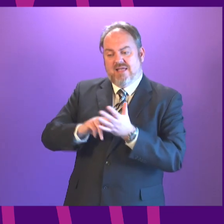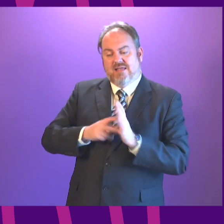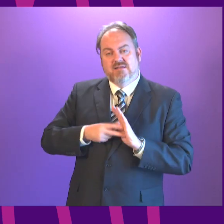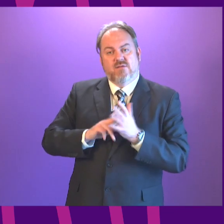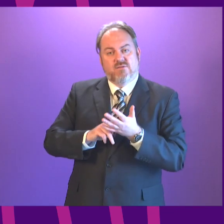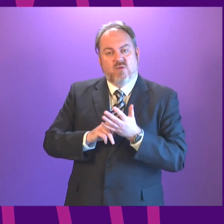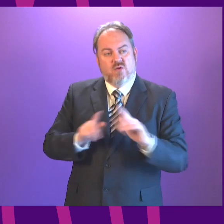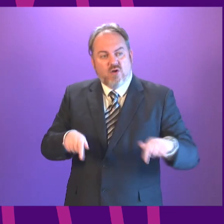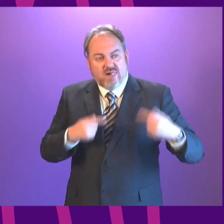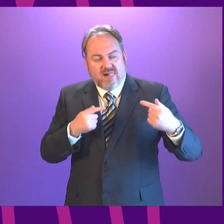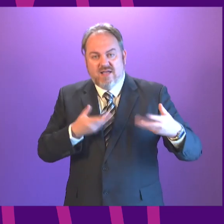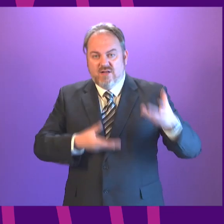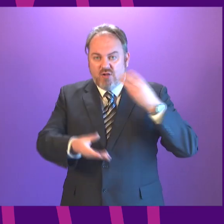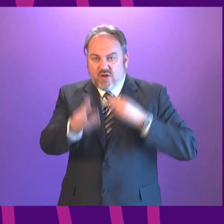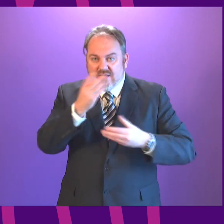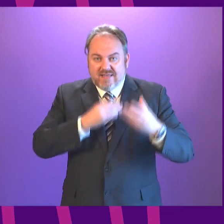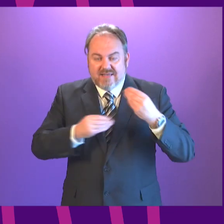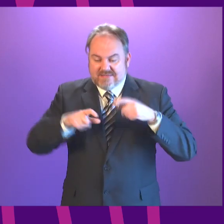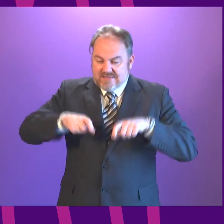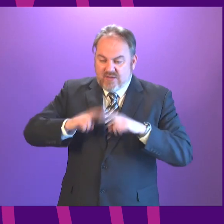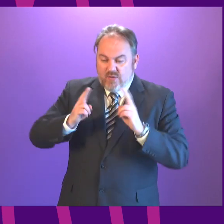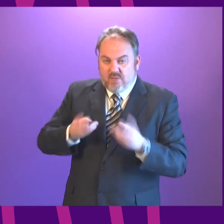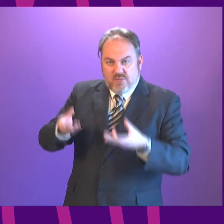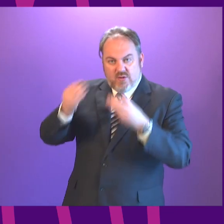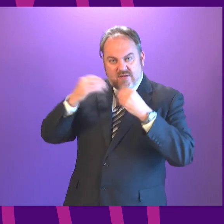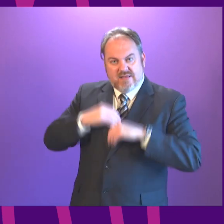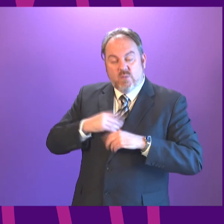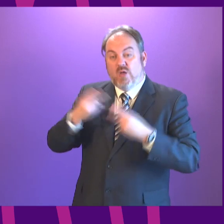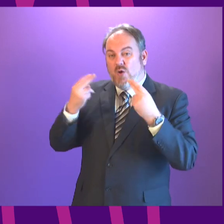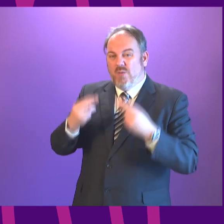as long as it is necessary—although we hope that that will be as short a time as possible.